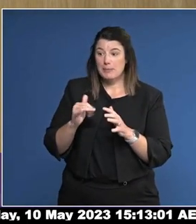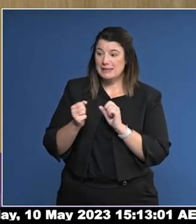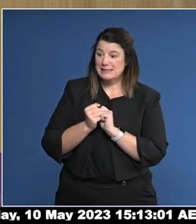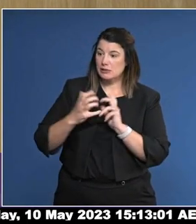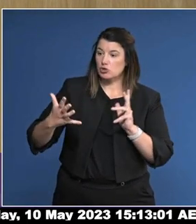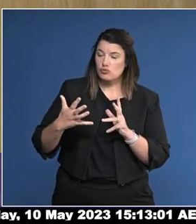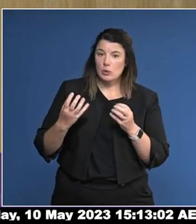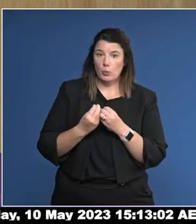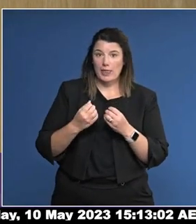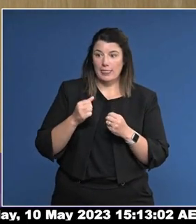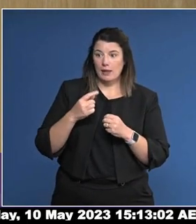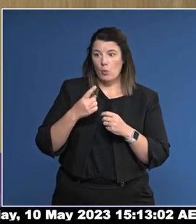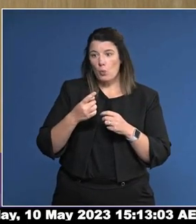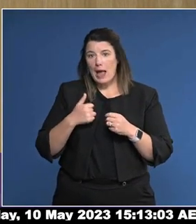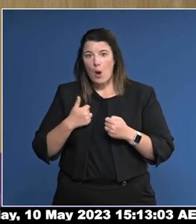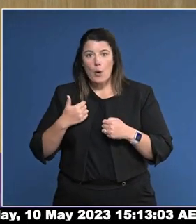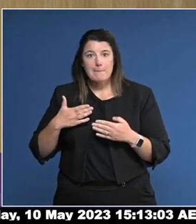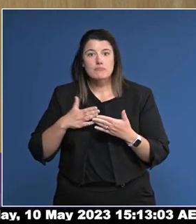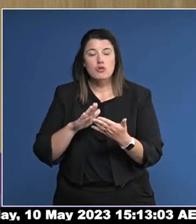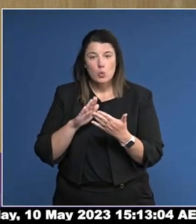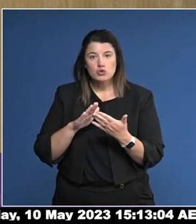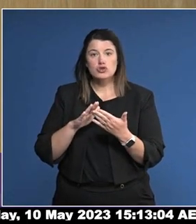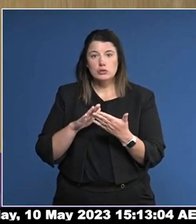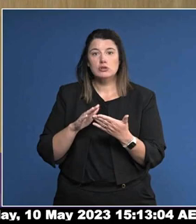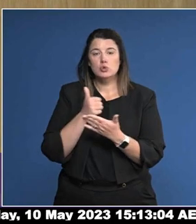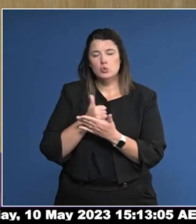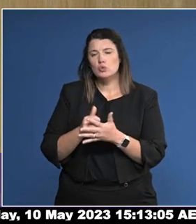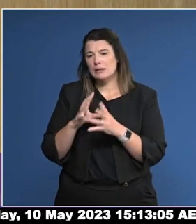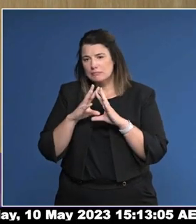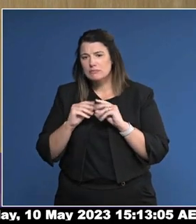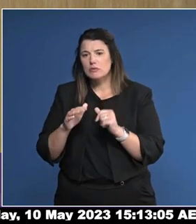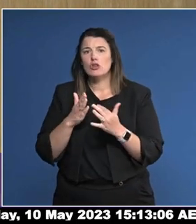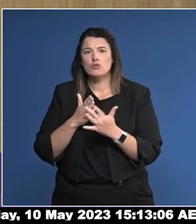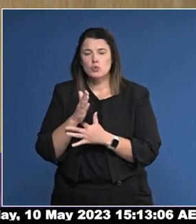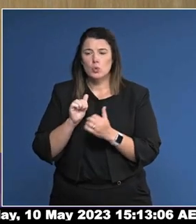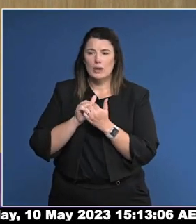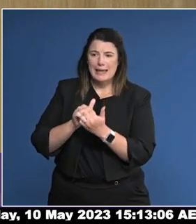approach, that's usually resolved through engagement with the parent or the parent's